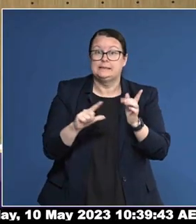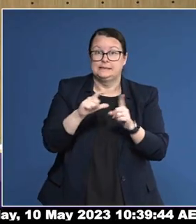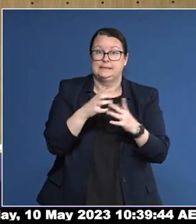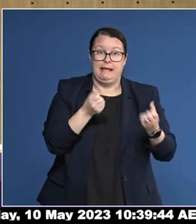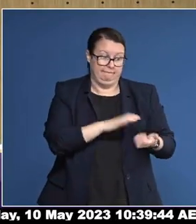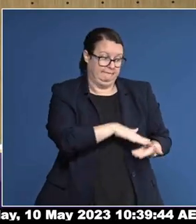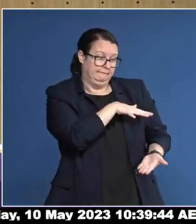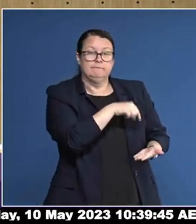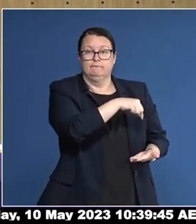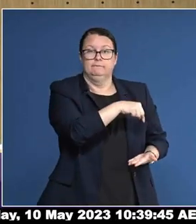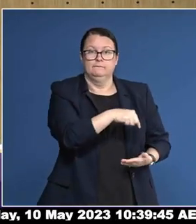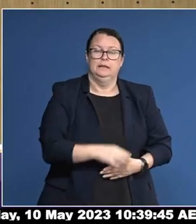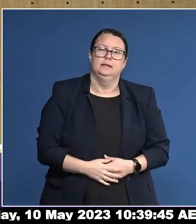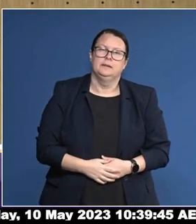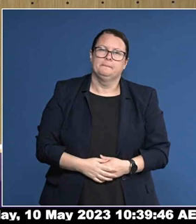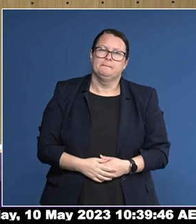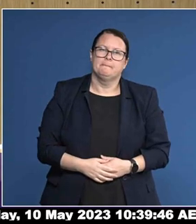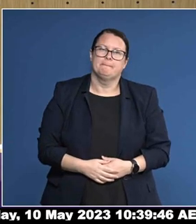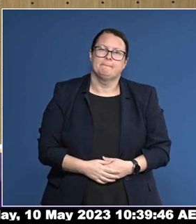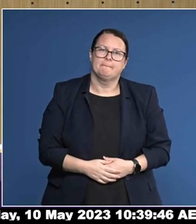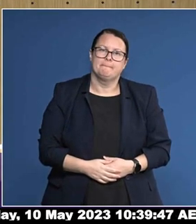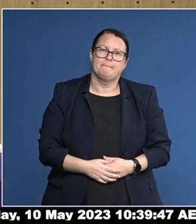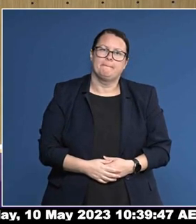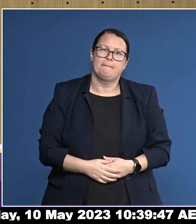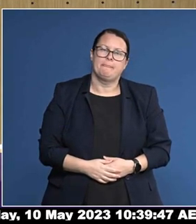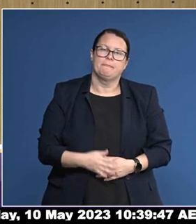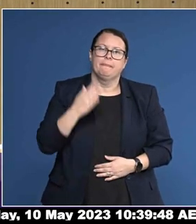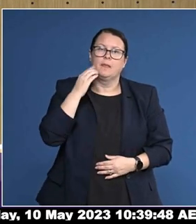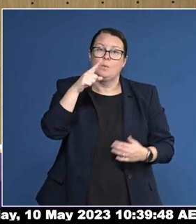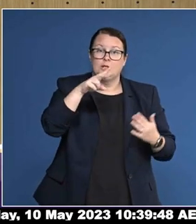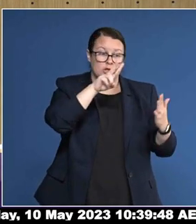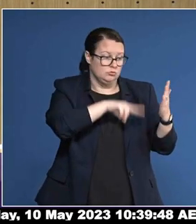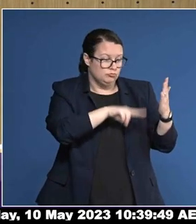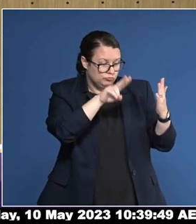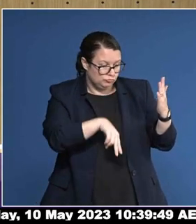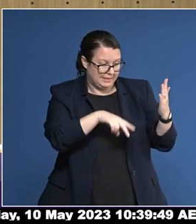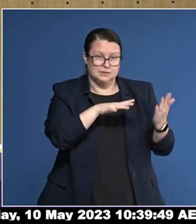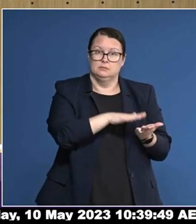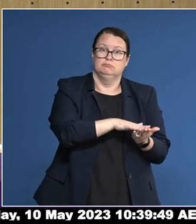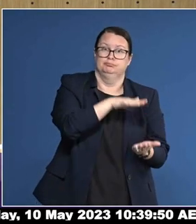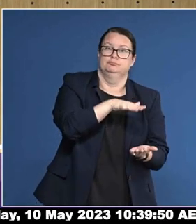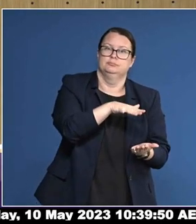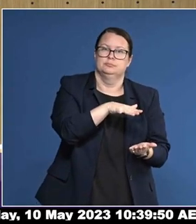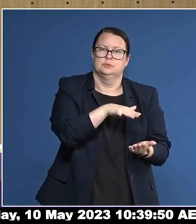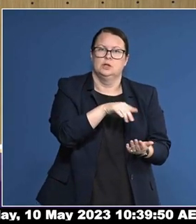And when you read those documents, you had no doubt, or no reason to doubt the